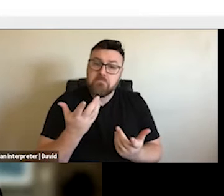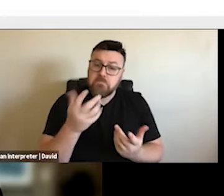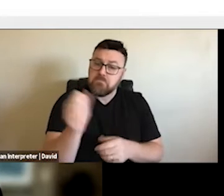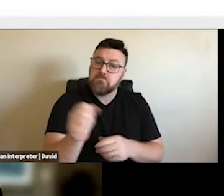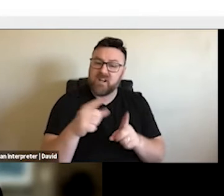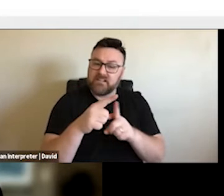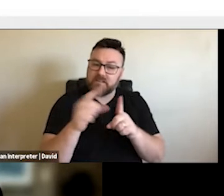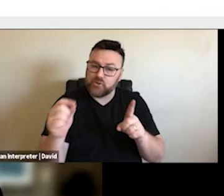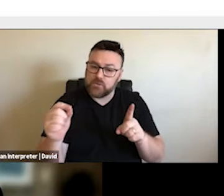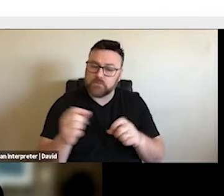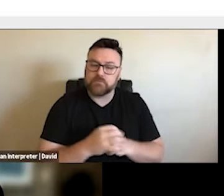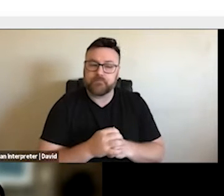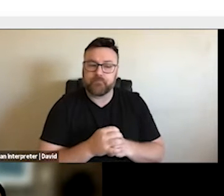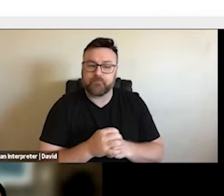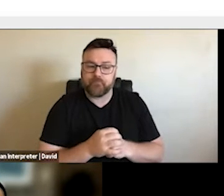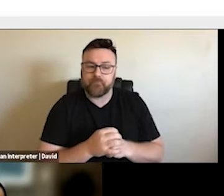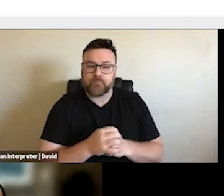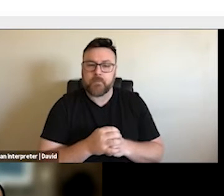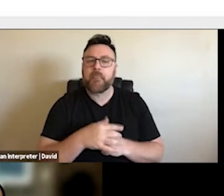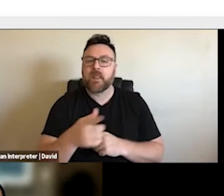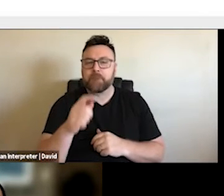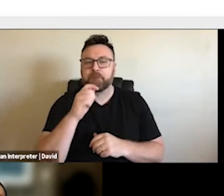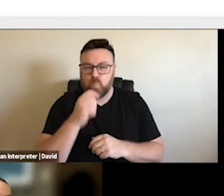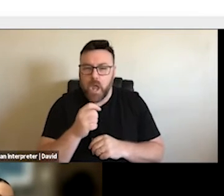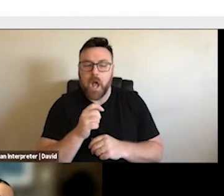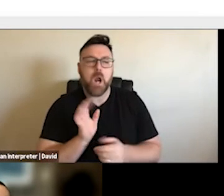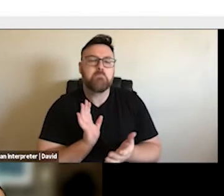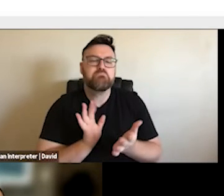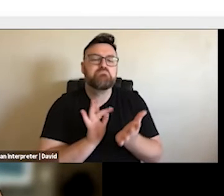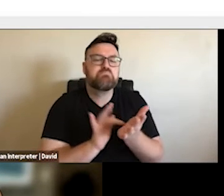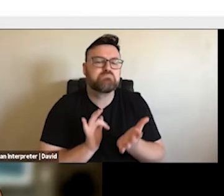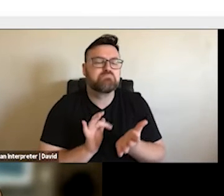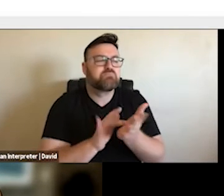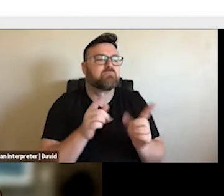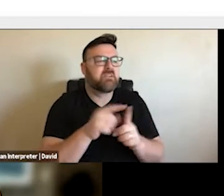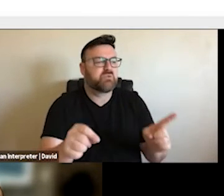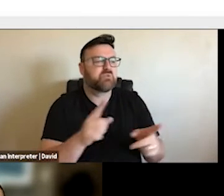They will kind of tap into digital experiences kind of when it suits them.